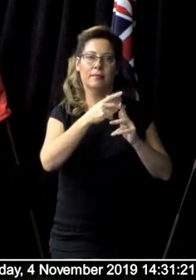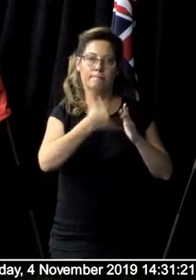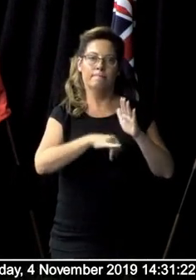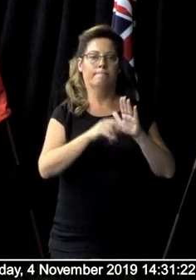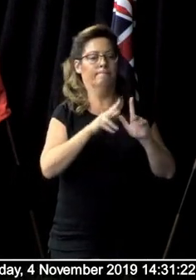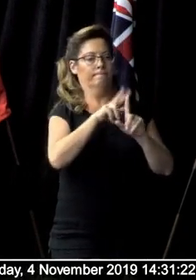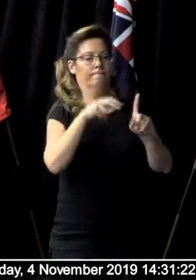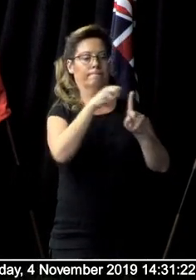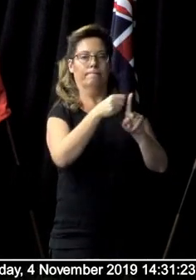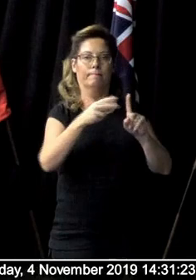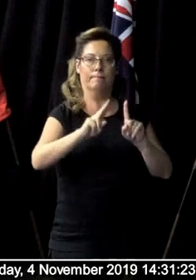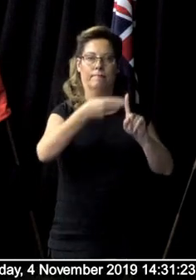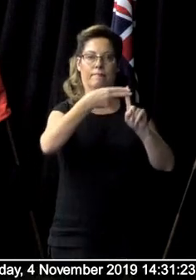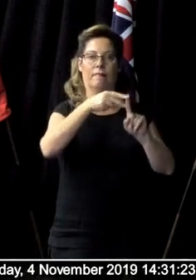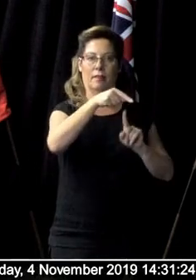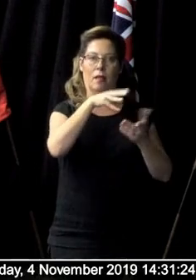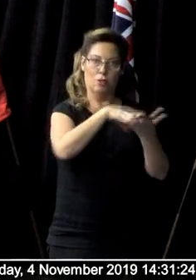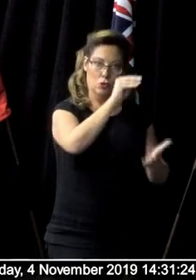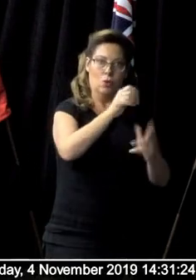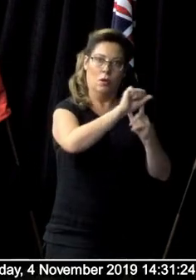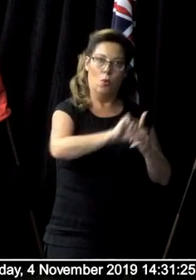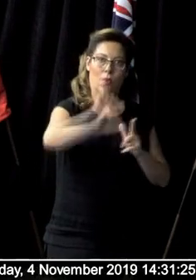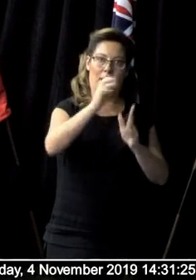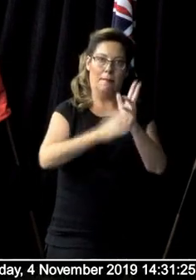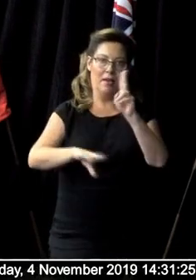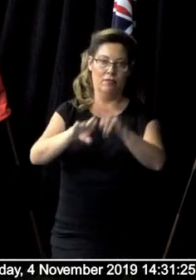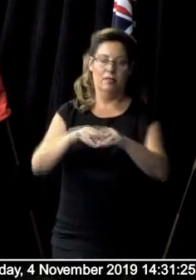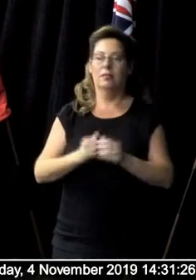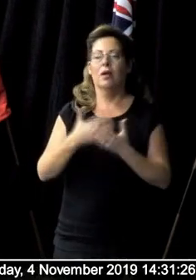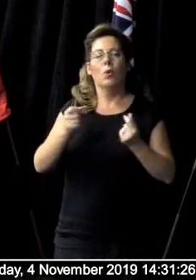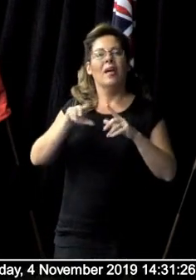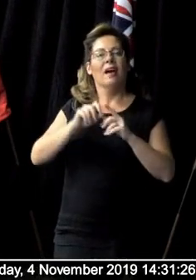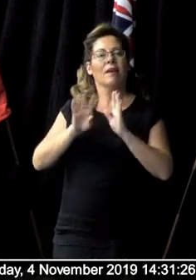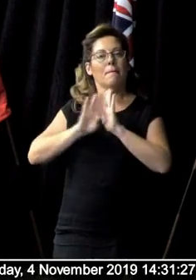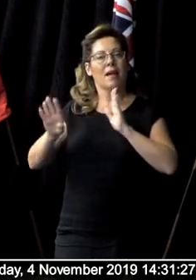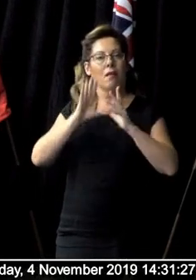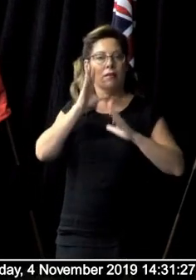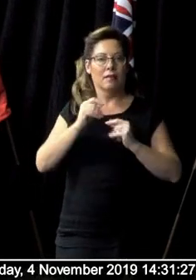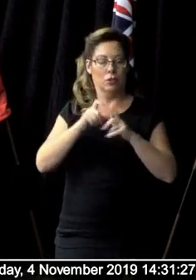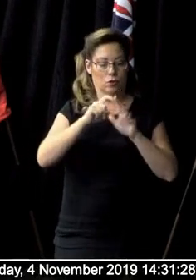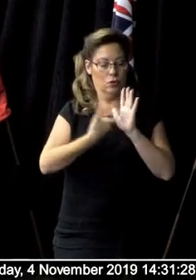We welcome to our panel this afternoon Dr Lisa Bridle, and Mrs Deborah Wilson, and